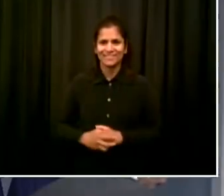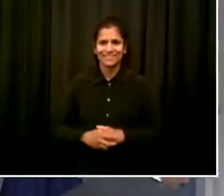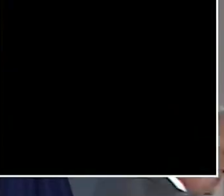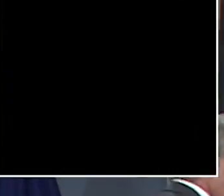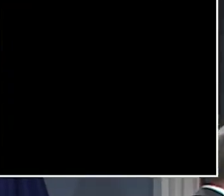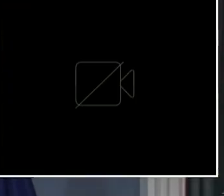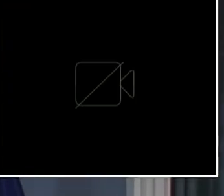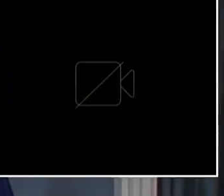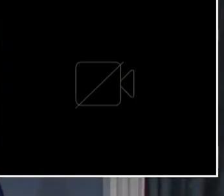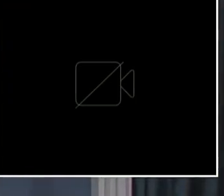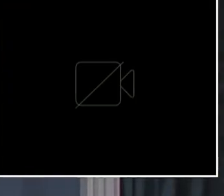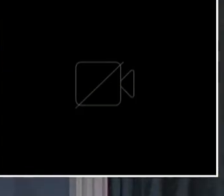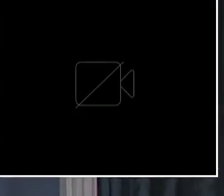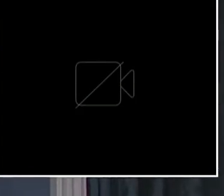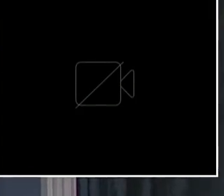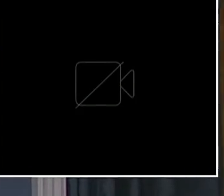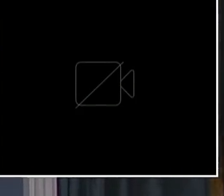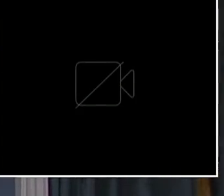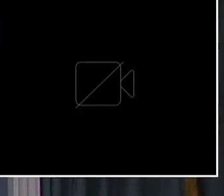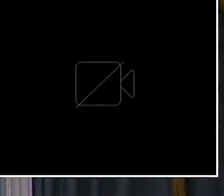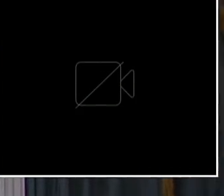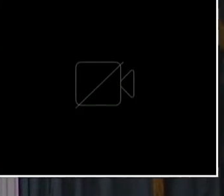AND LET'S O GON NOTW O HAPSE 4. THANKS EVERYBODY.